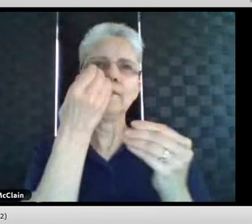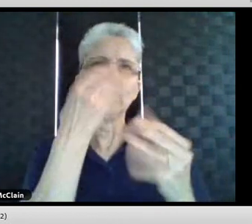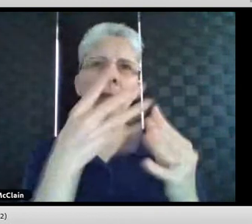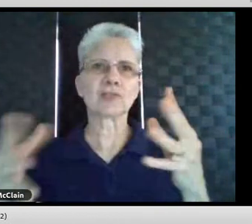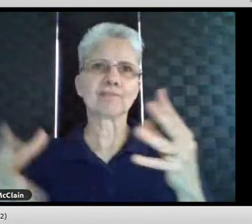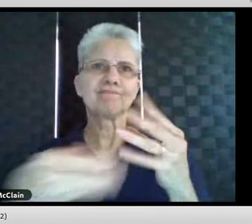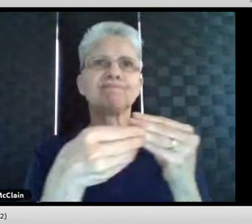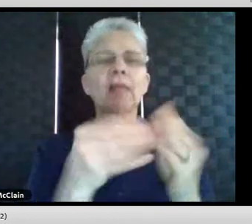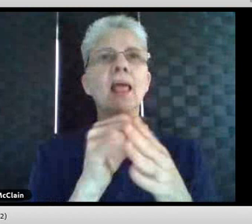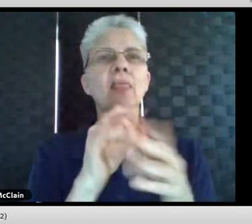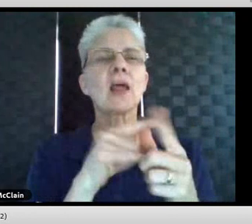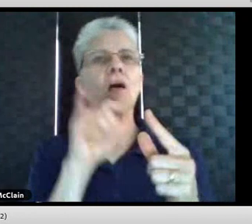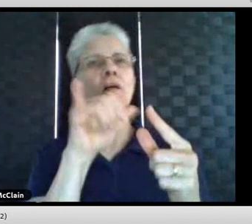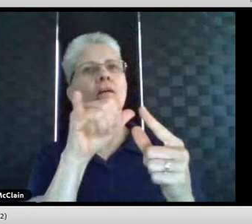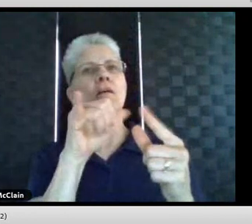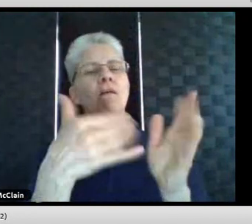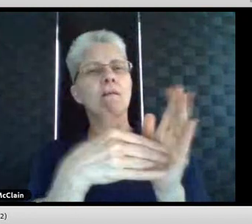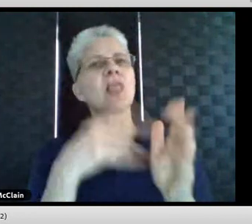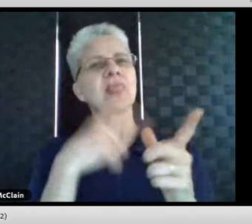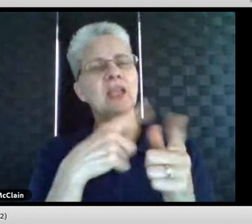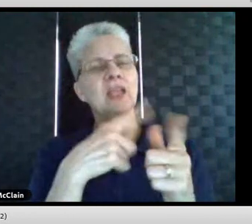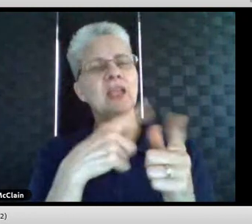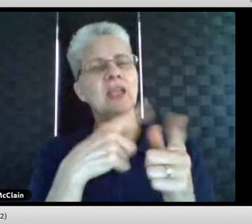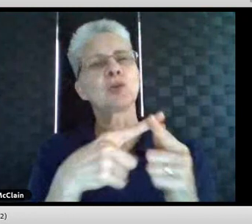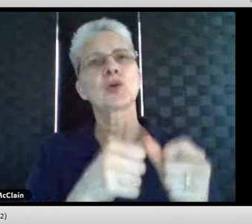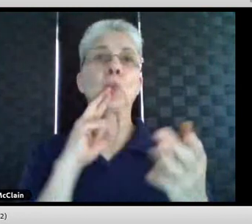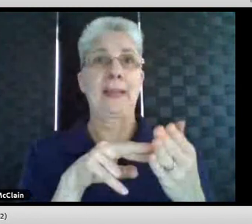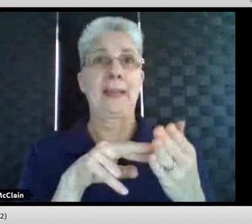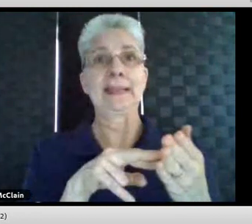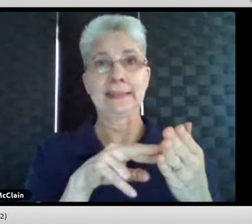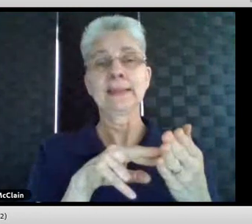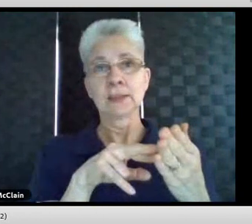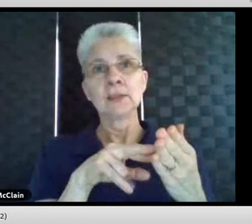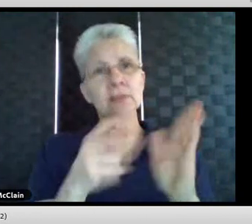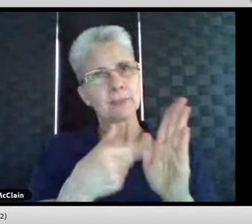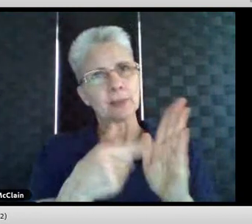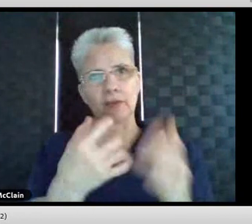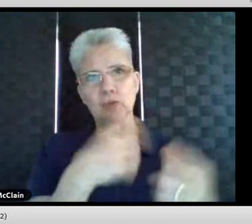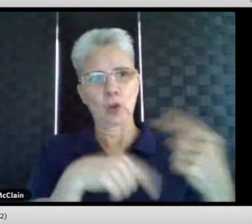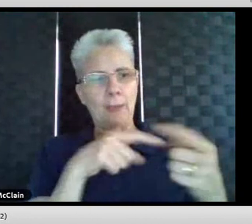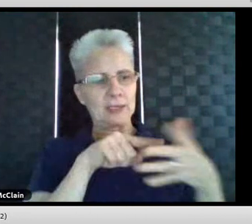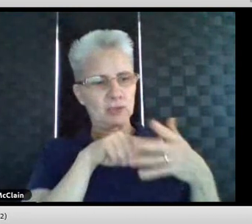and then you would, you know, again, you could repeat the -- You know, sometimes you have to go back in the reference Zen